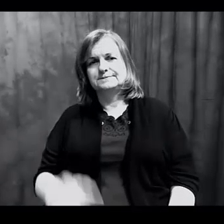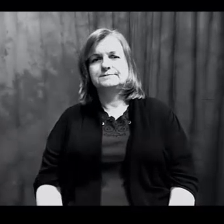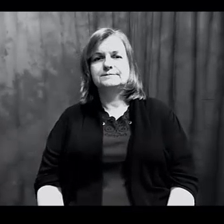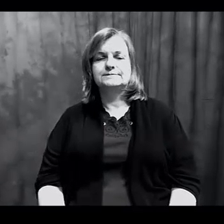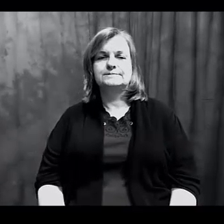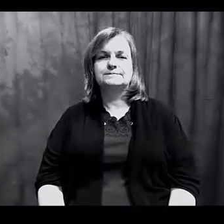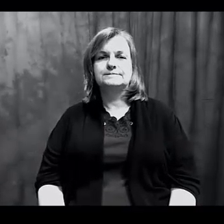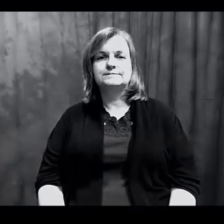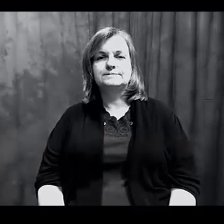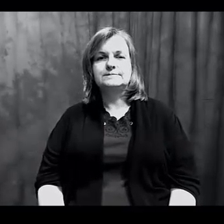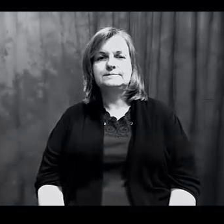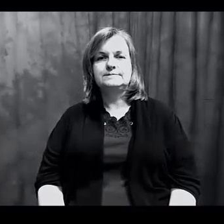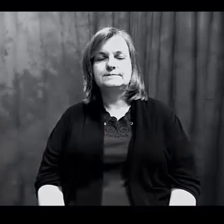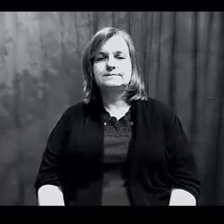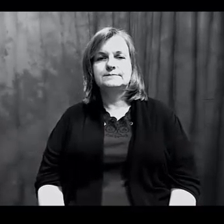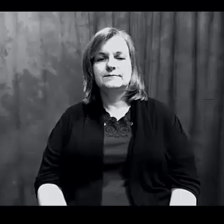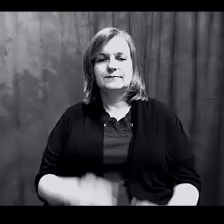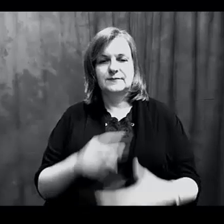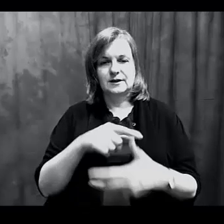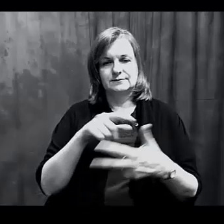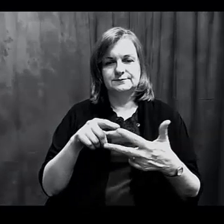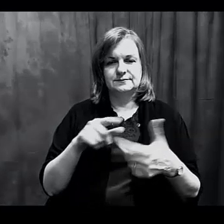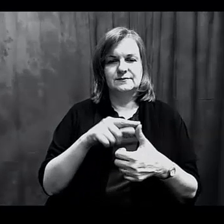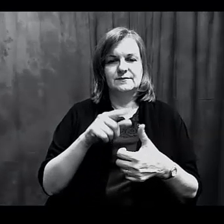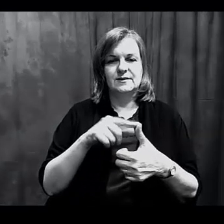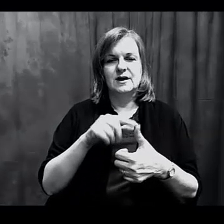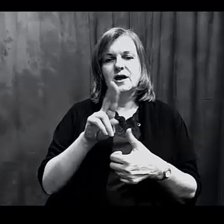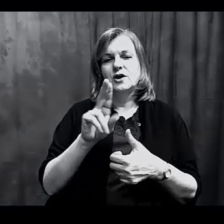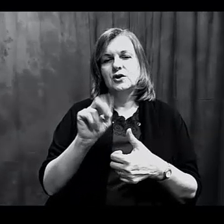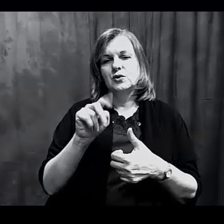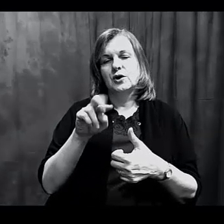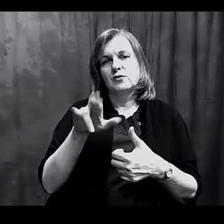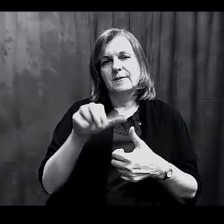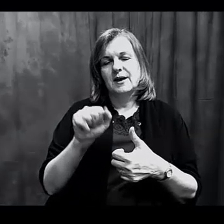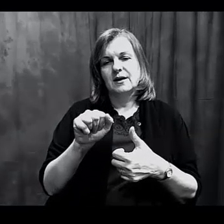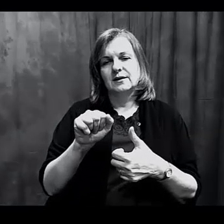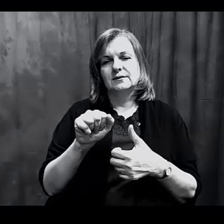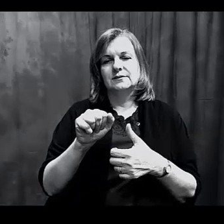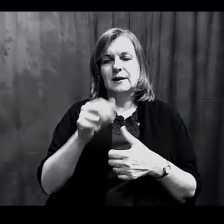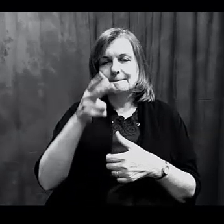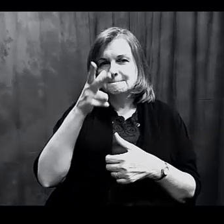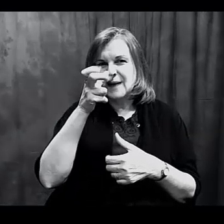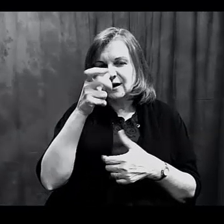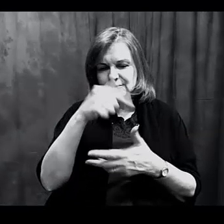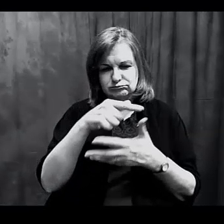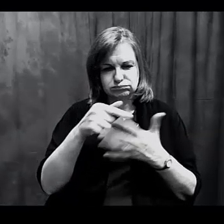Chelicerata which gives us our spiders and so on